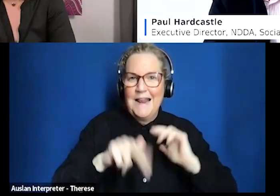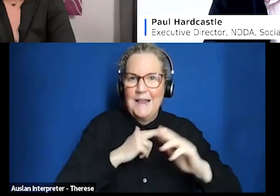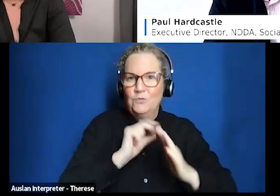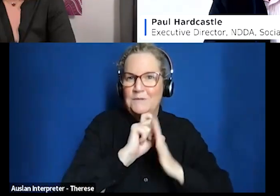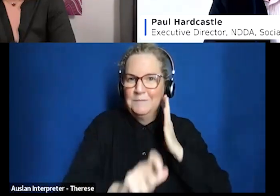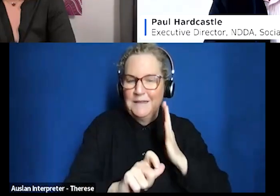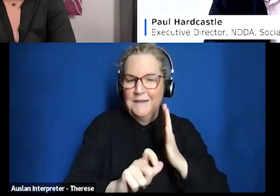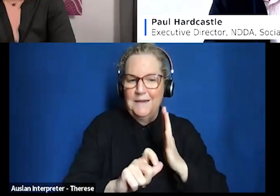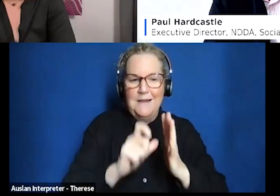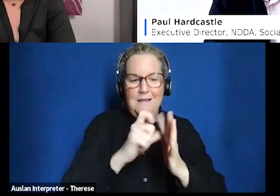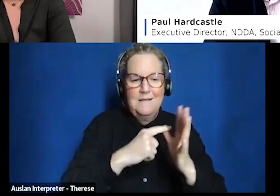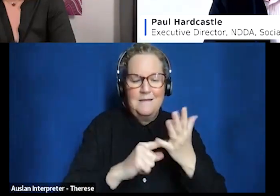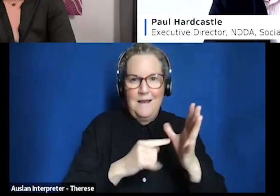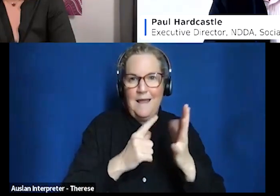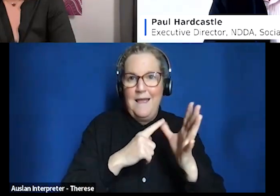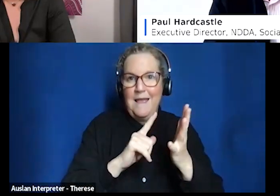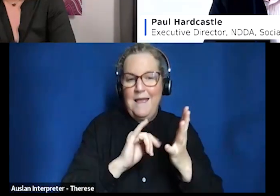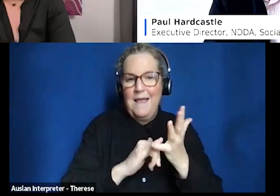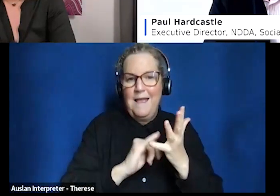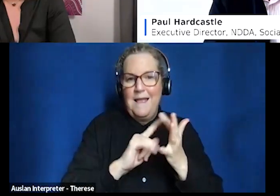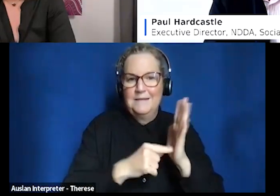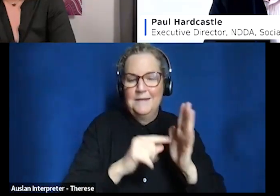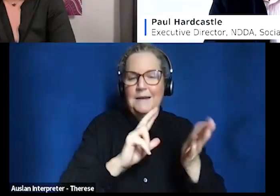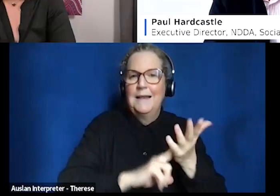As Melanie noted, we're getting closer towards a position